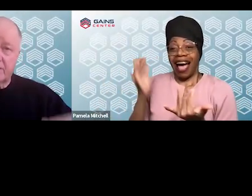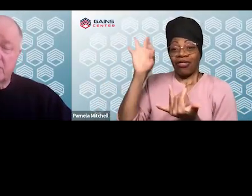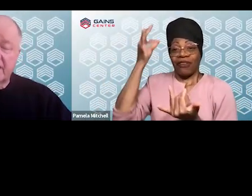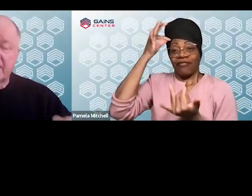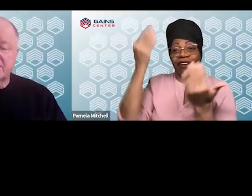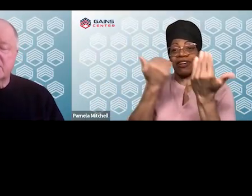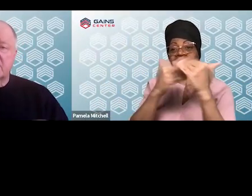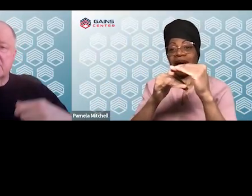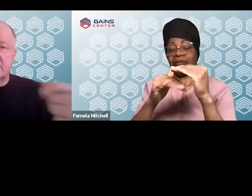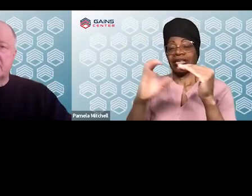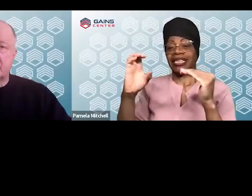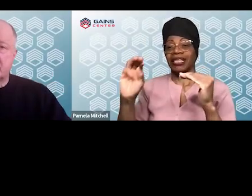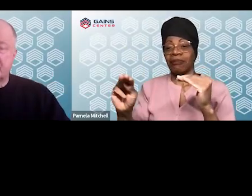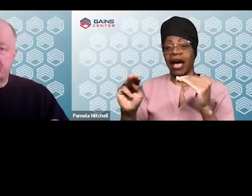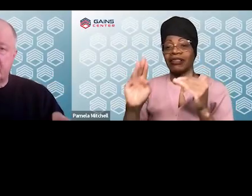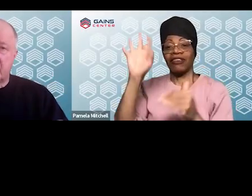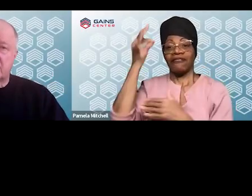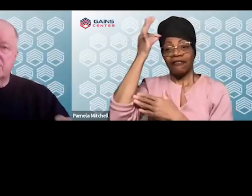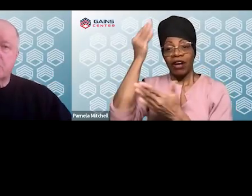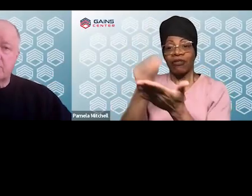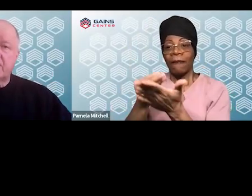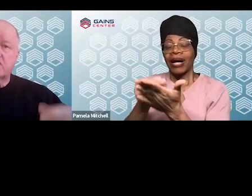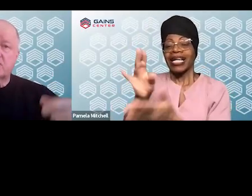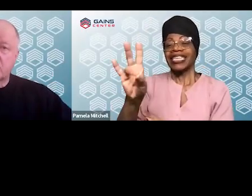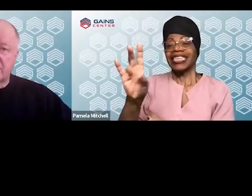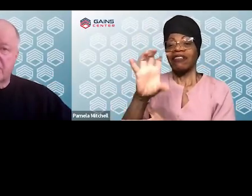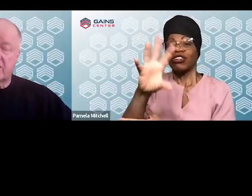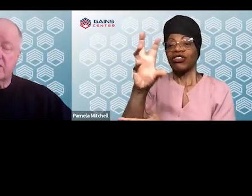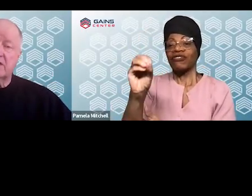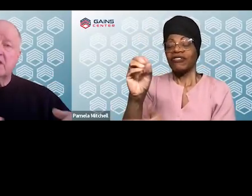for federal money is $750 per patient per year.